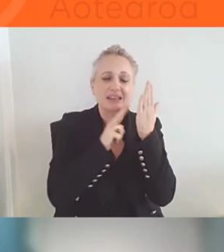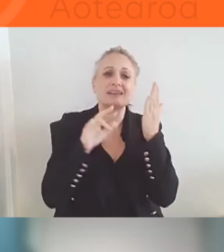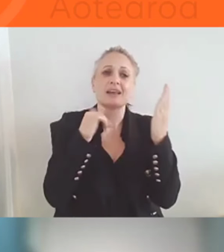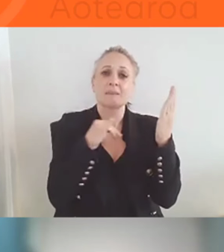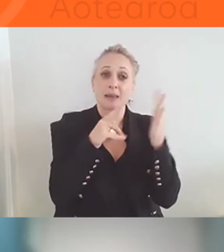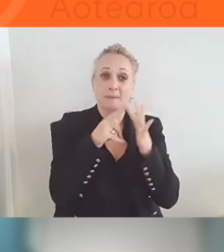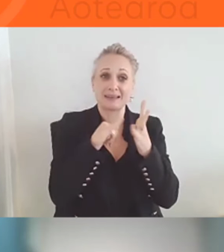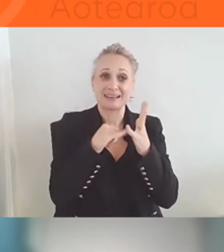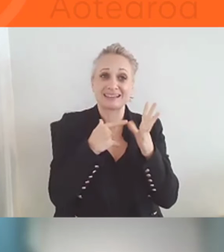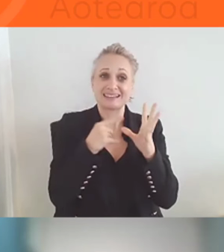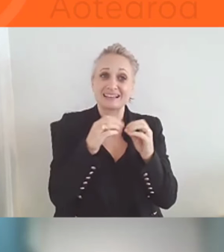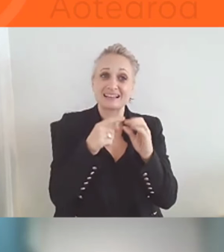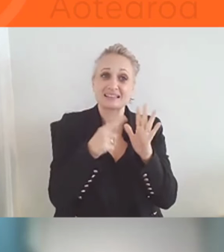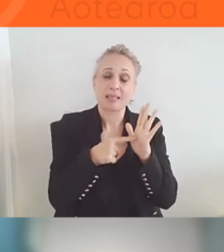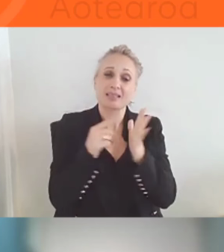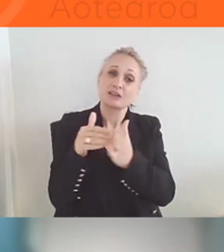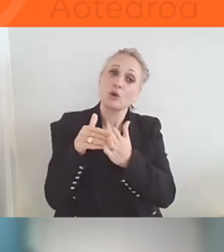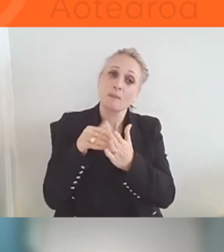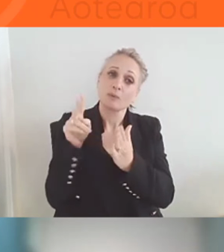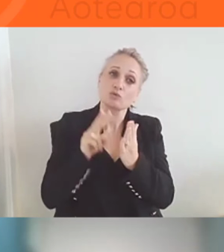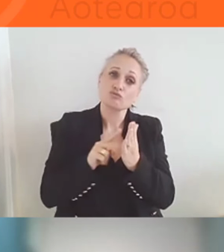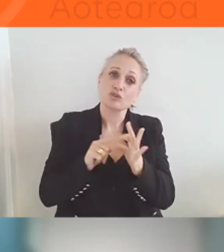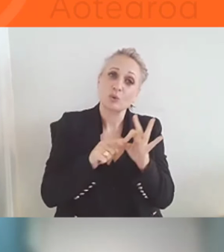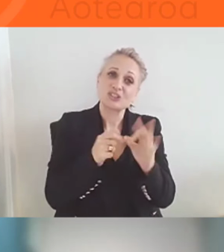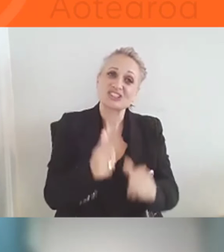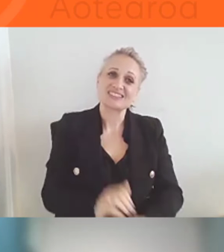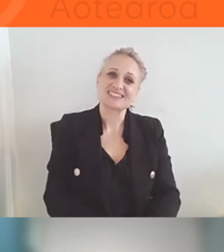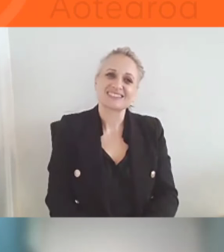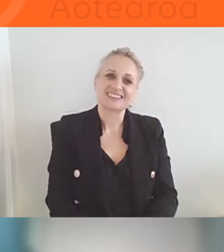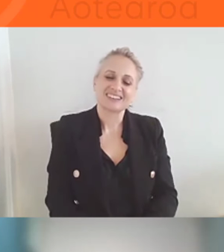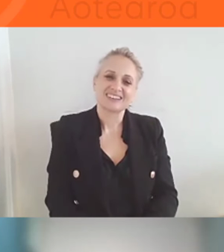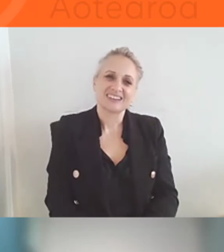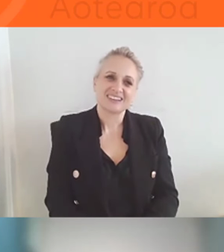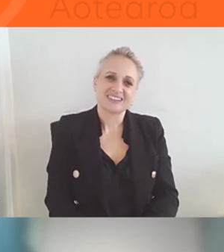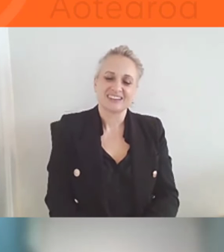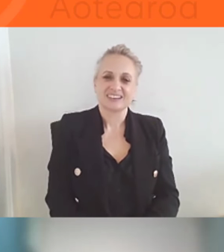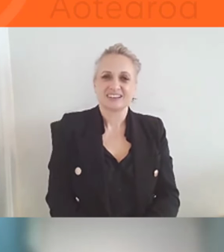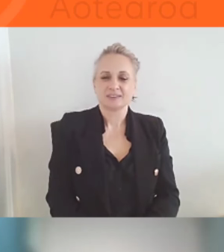out some of the questions. Yeah, yeah absolutely. John was more